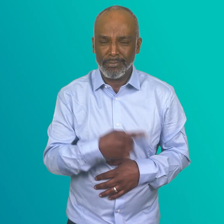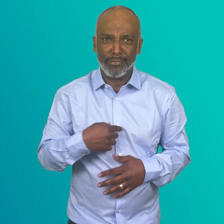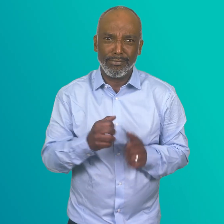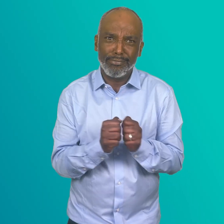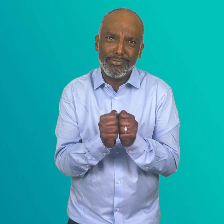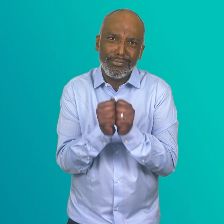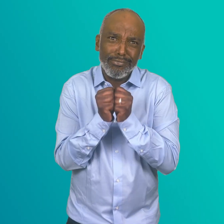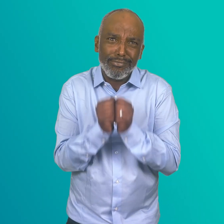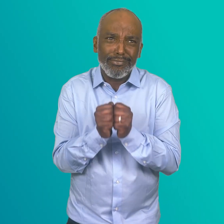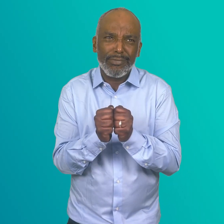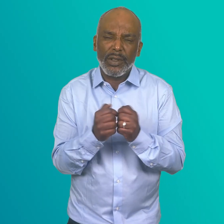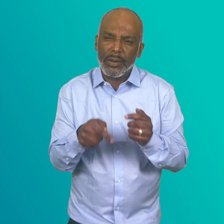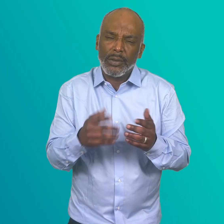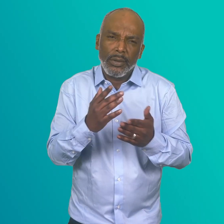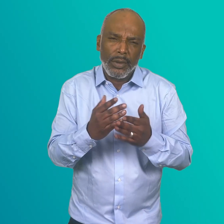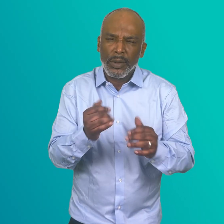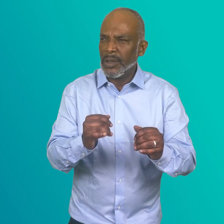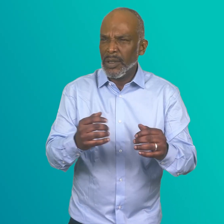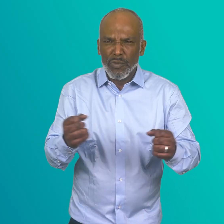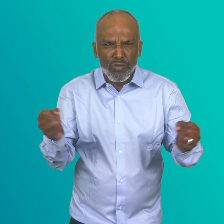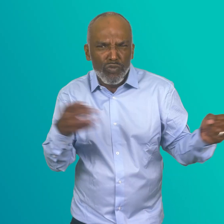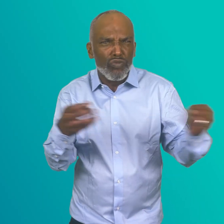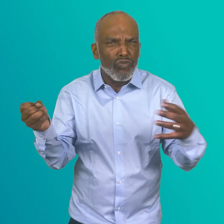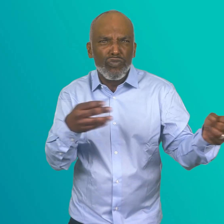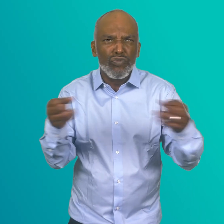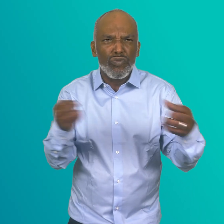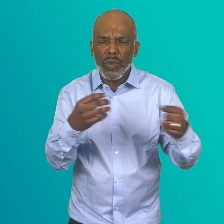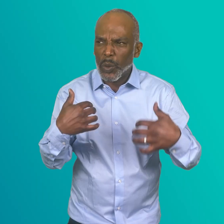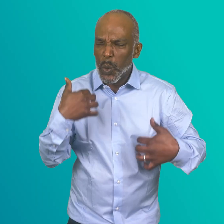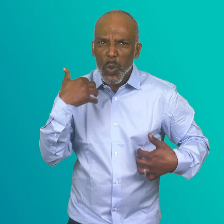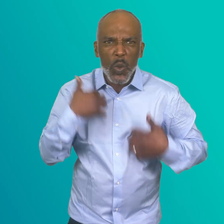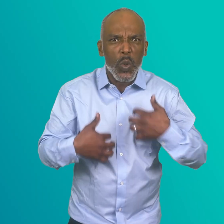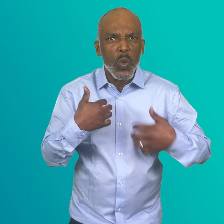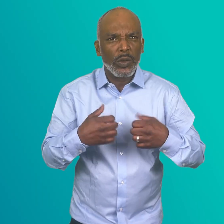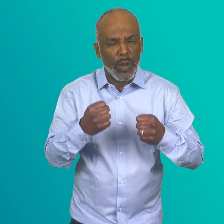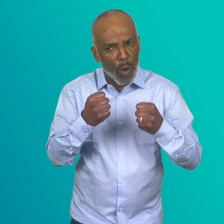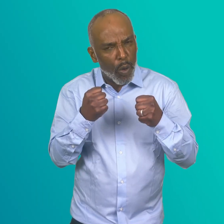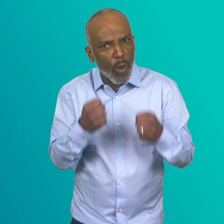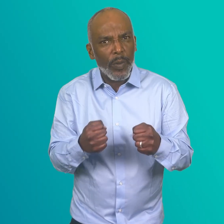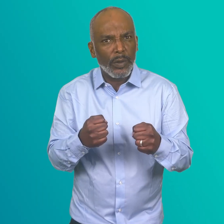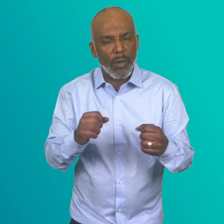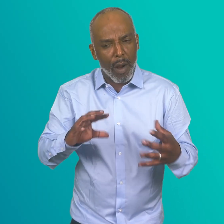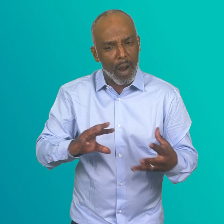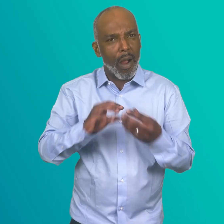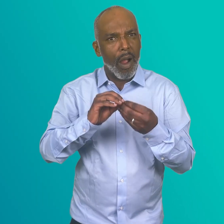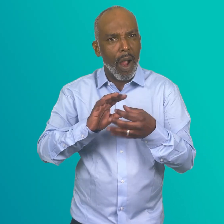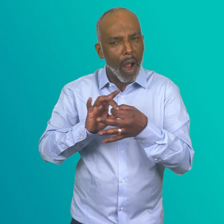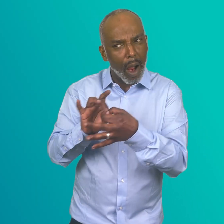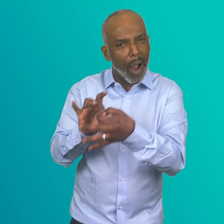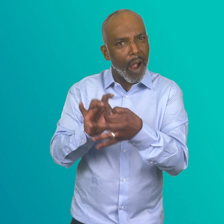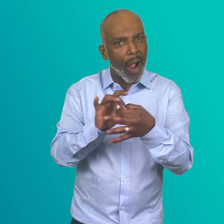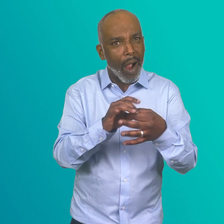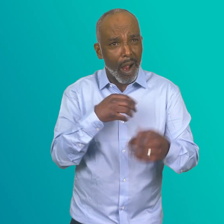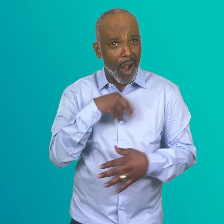We greatly appreciate the seriousness, interest and commitment to co-production